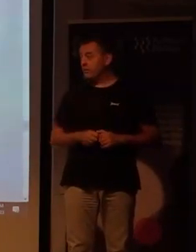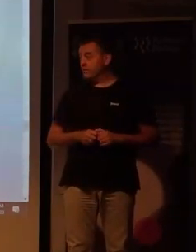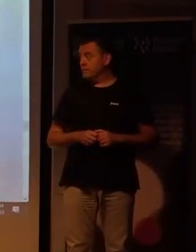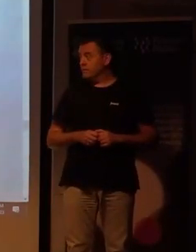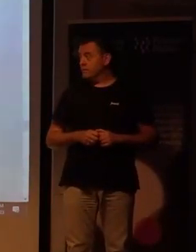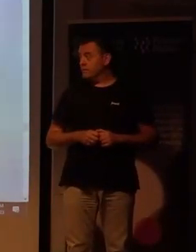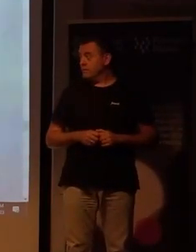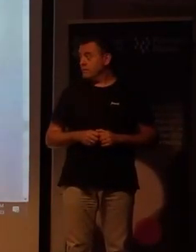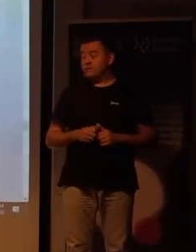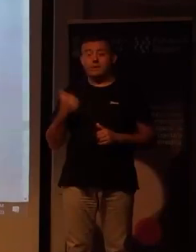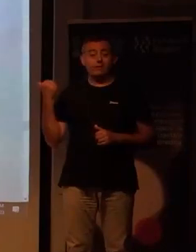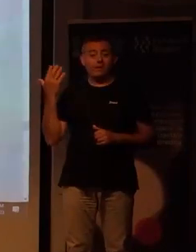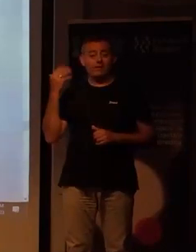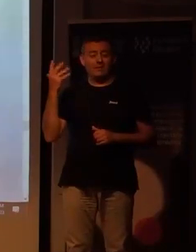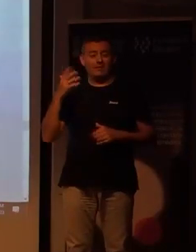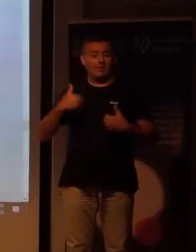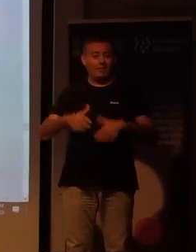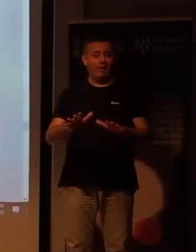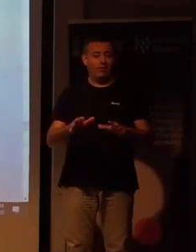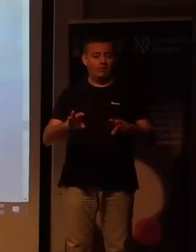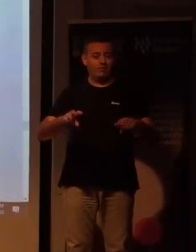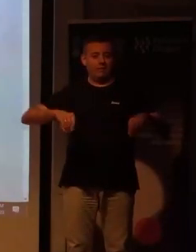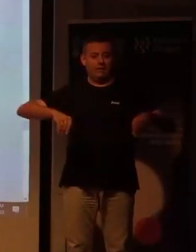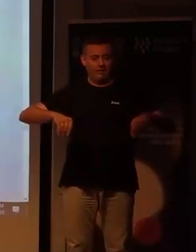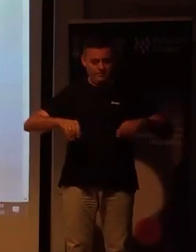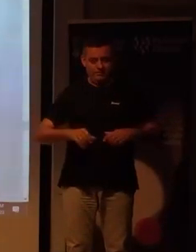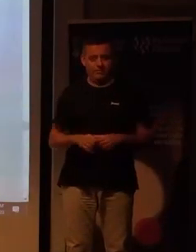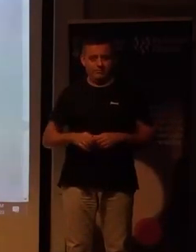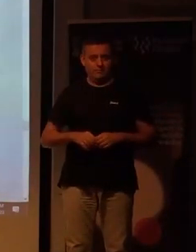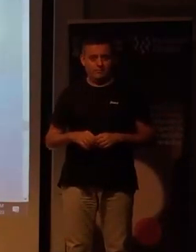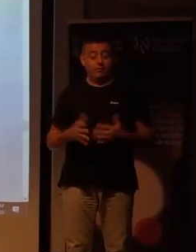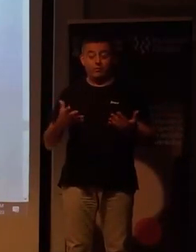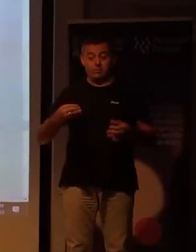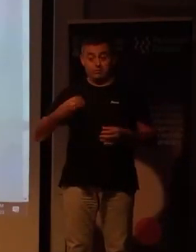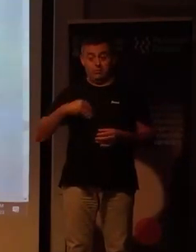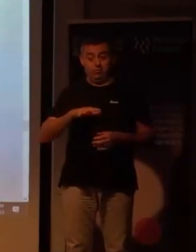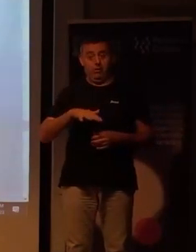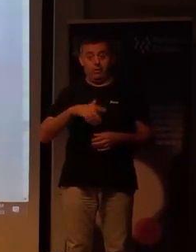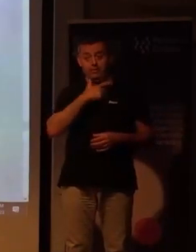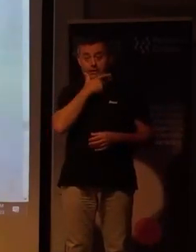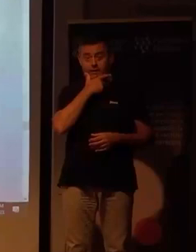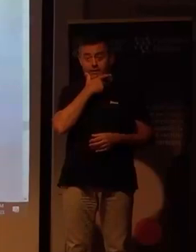This used to be a plot of land, here in El Cabanyal, and thanks to a neighbourhood action